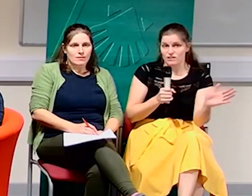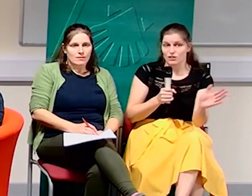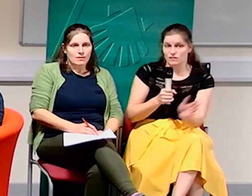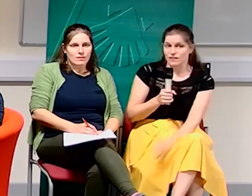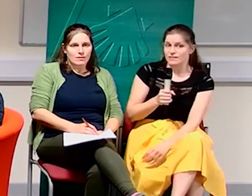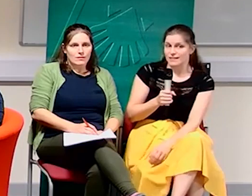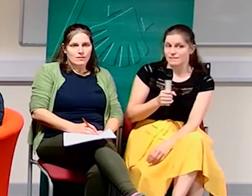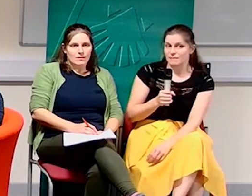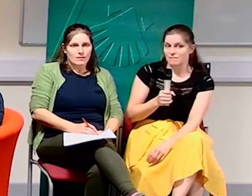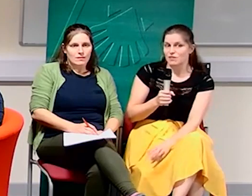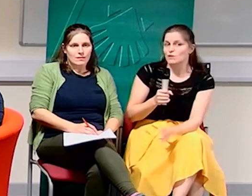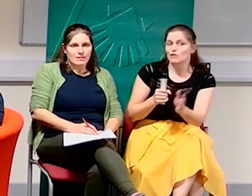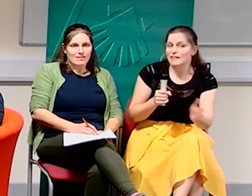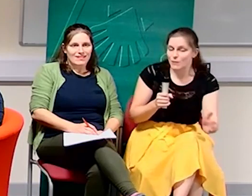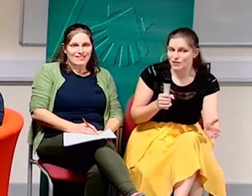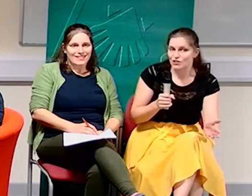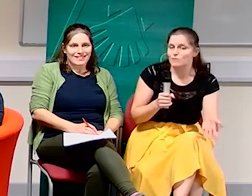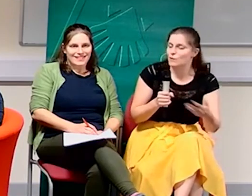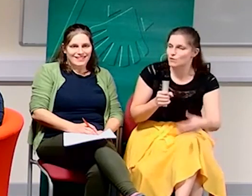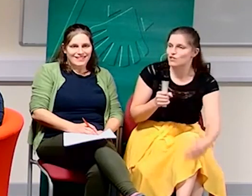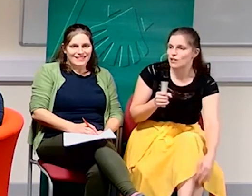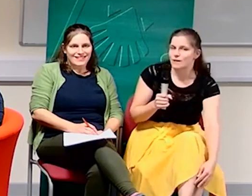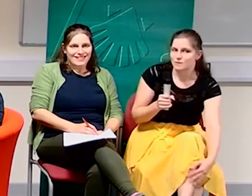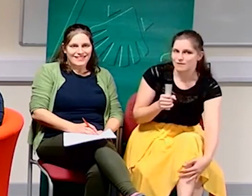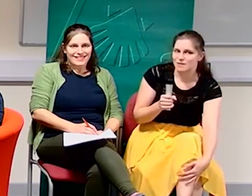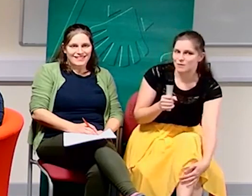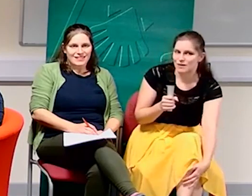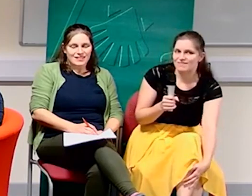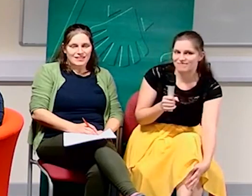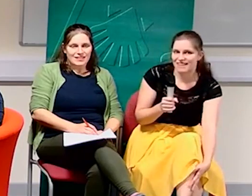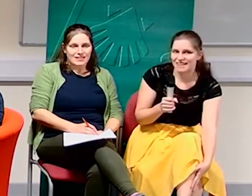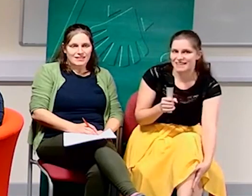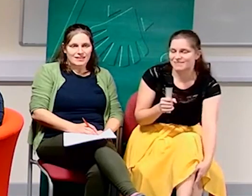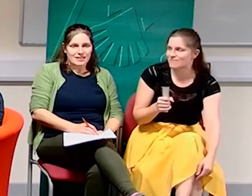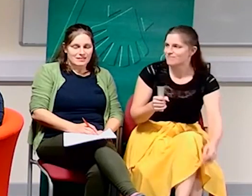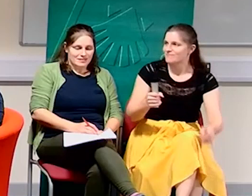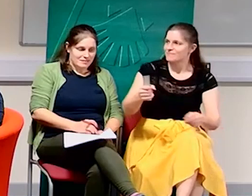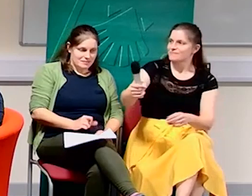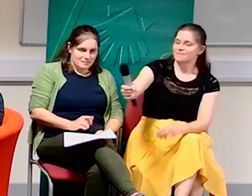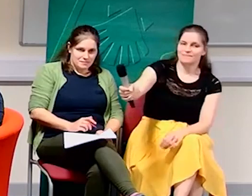the University so it's not really a question but I wanted to share my experiences with thank you